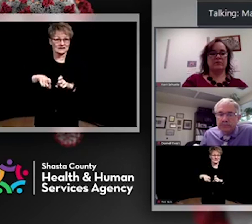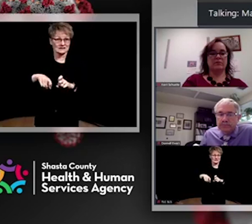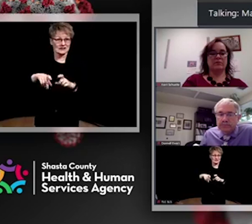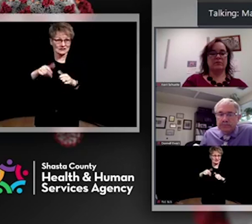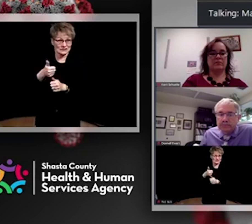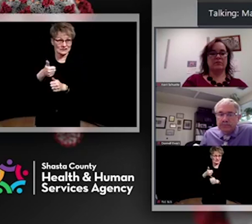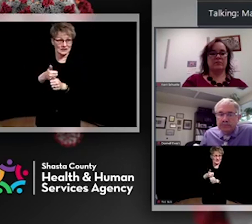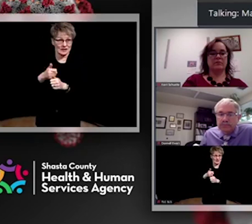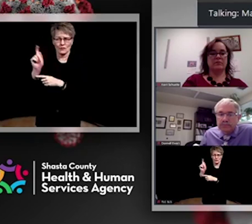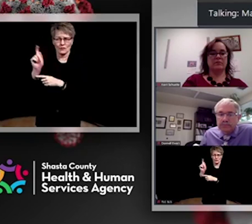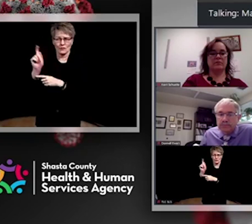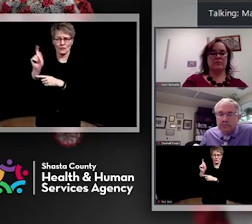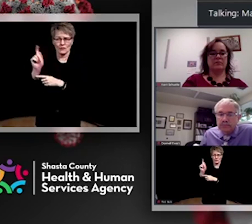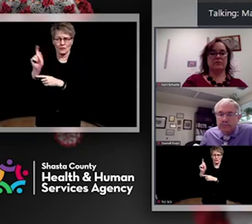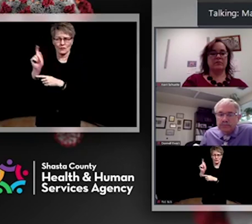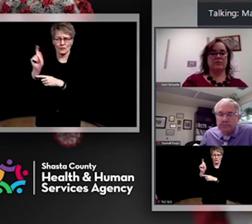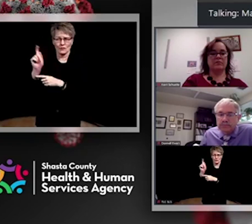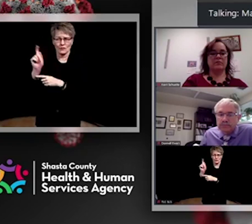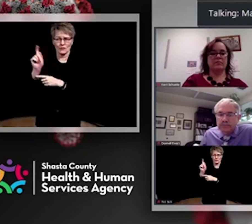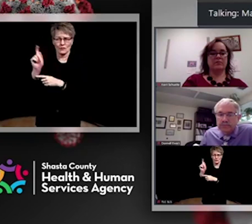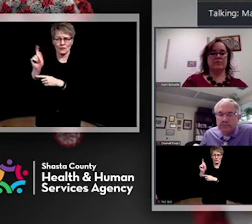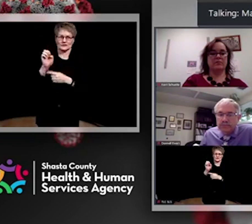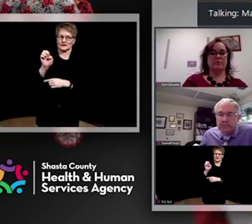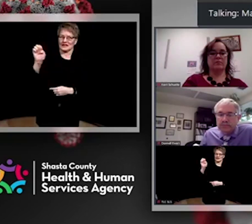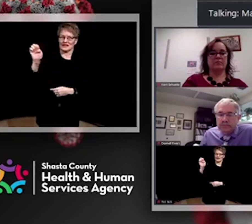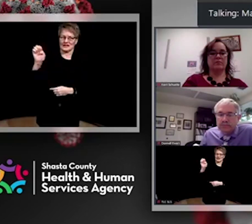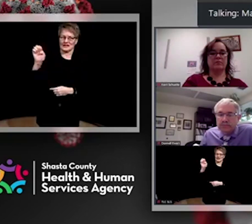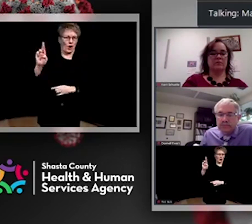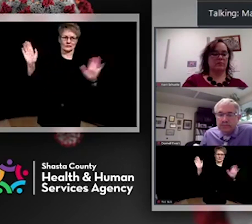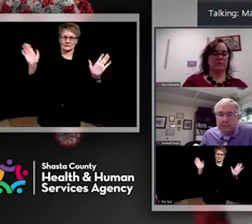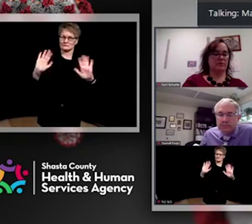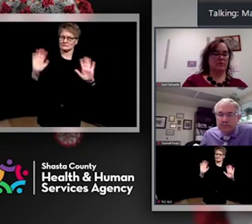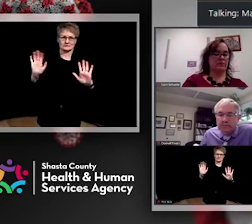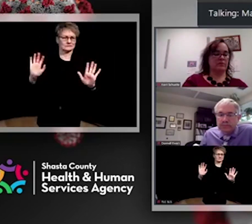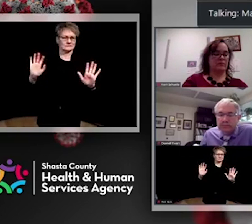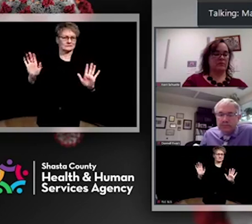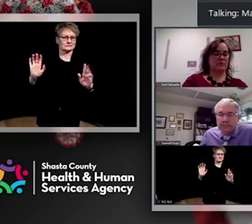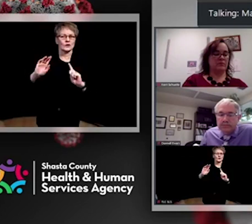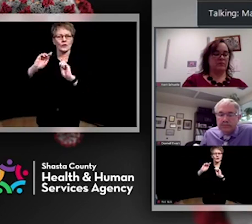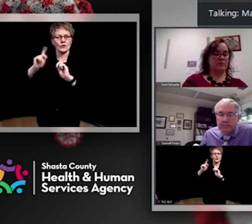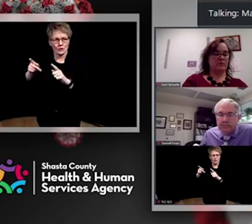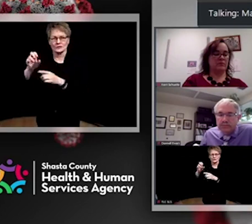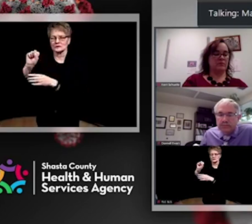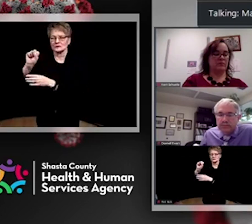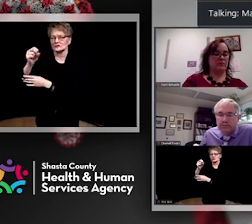numbers within the County, or if it's the weather change, but we have seen a fair amount people